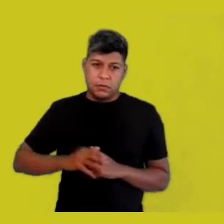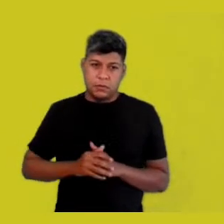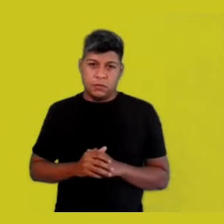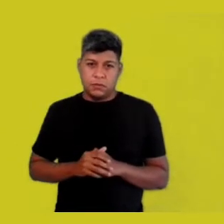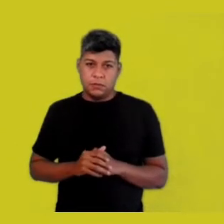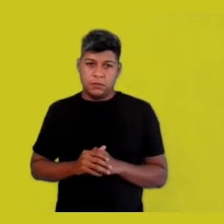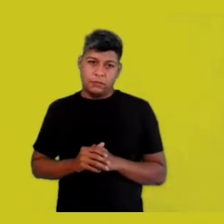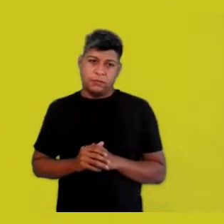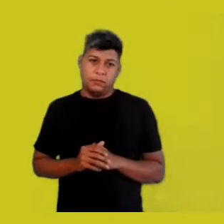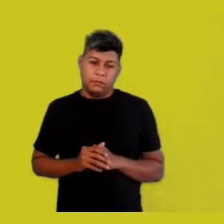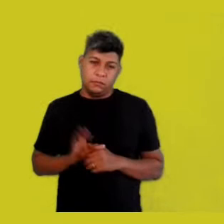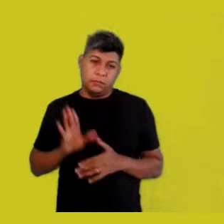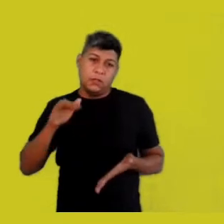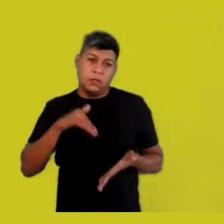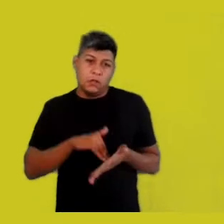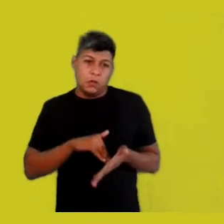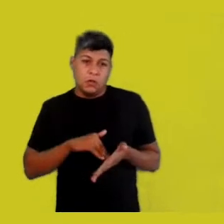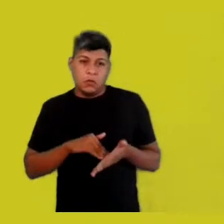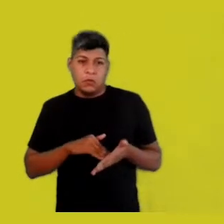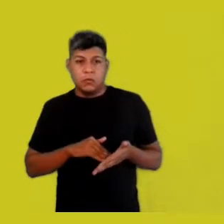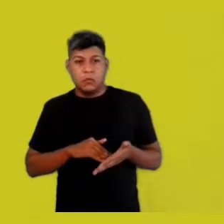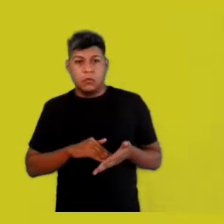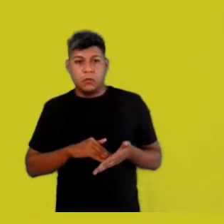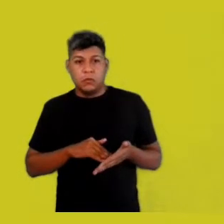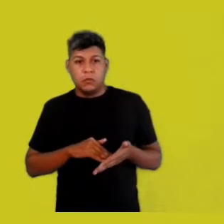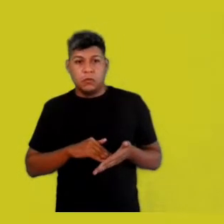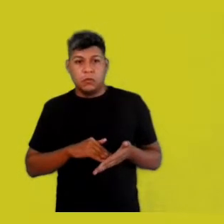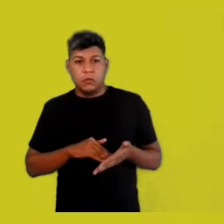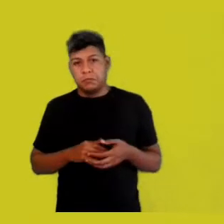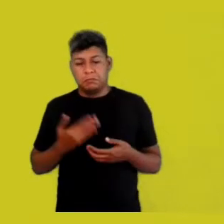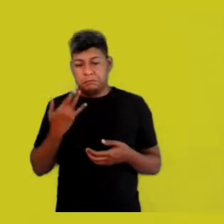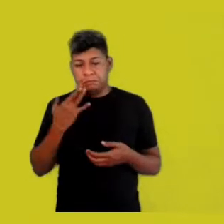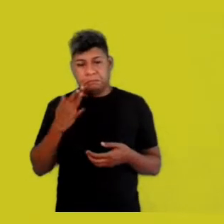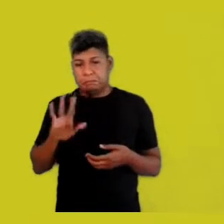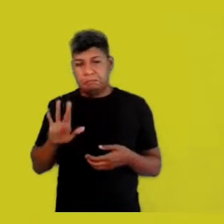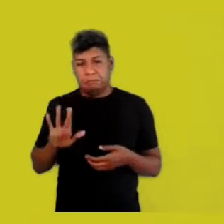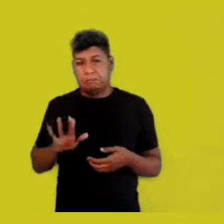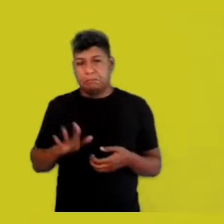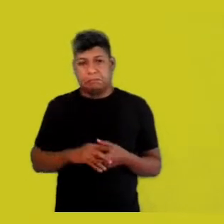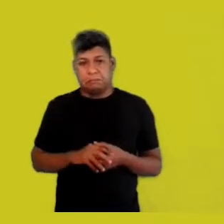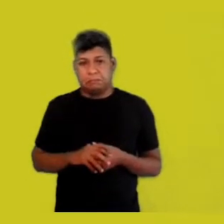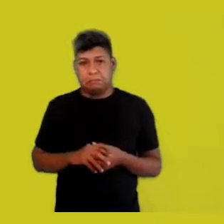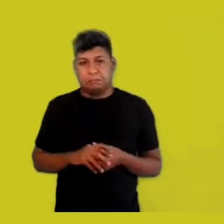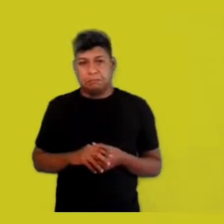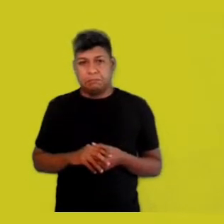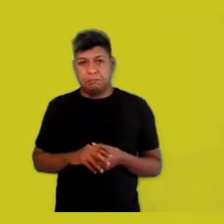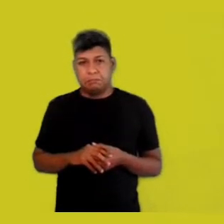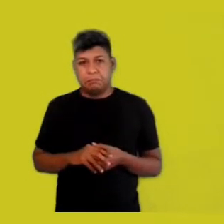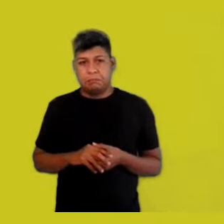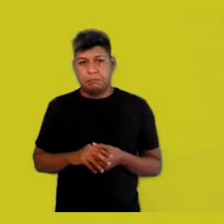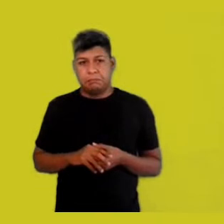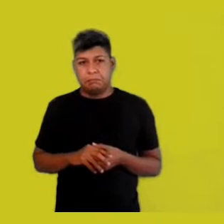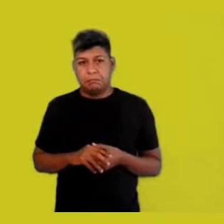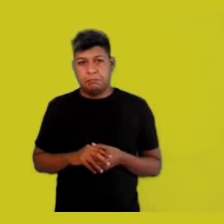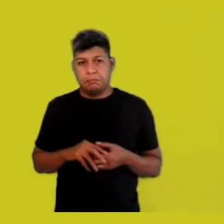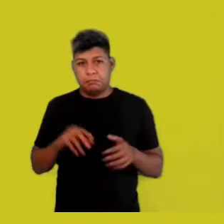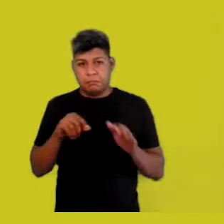This last part, I... Both questions for the both of you.